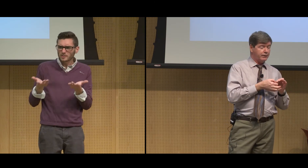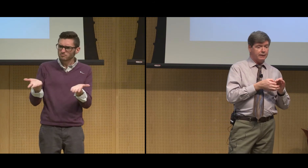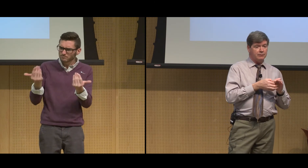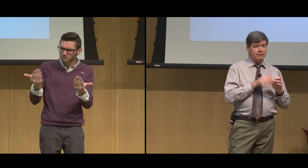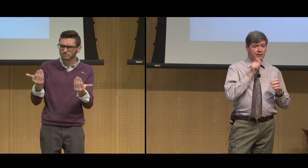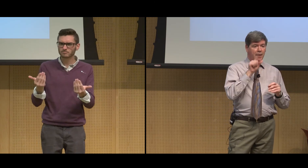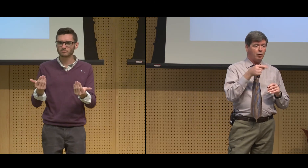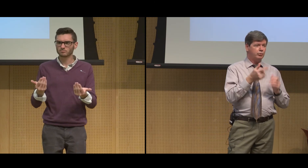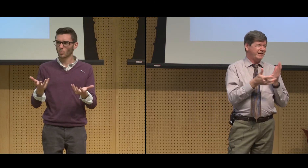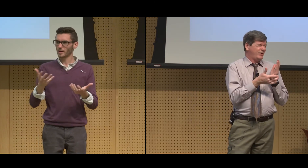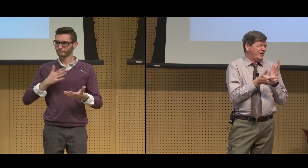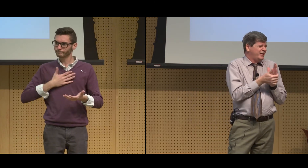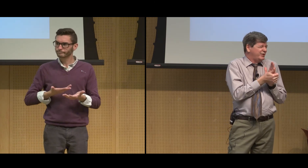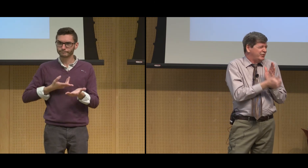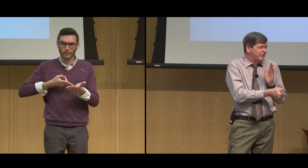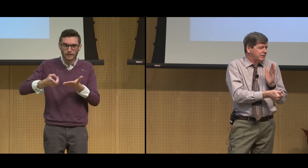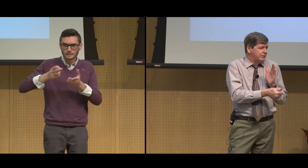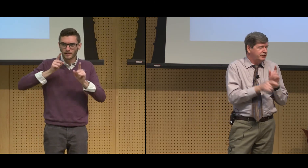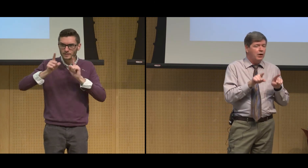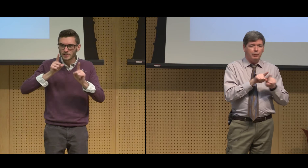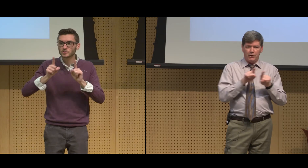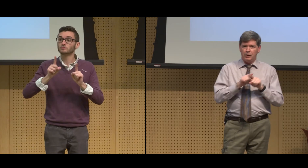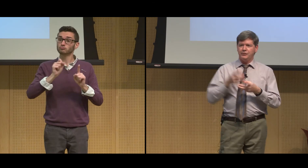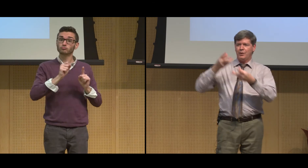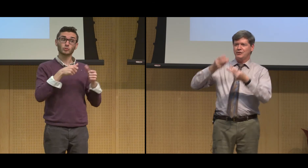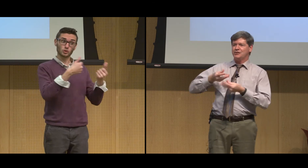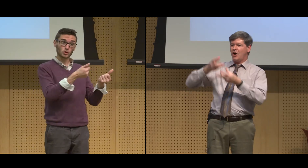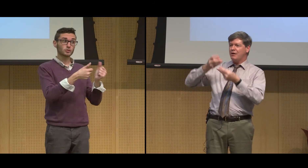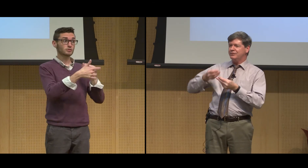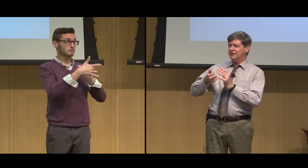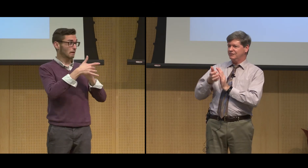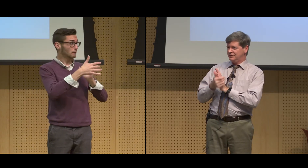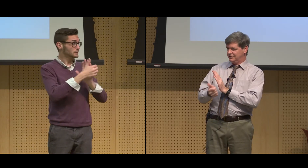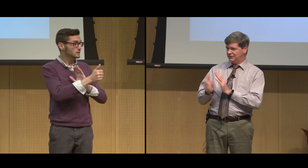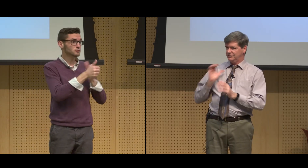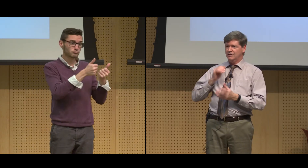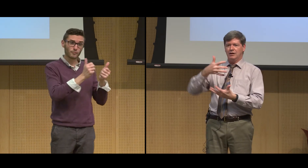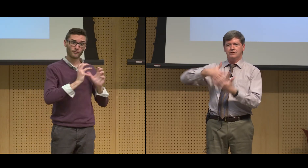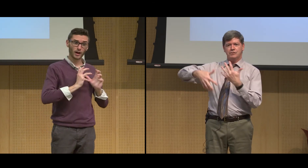regarding not only our technical skills but also our soft skills,